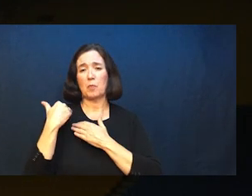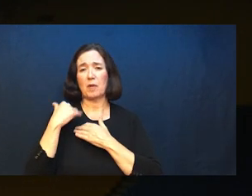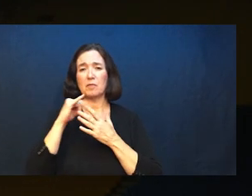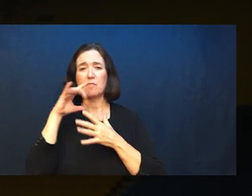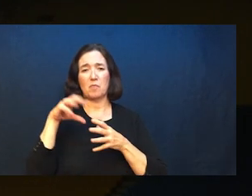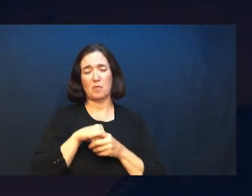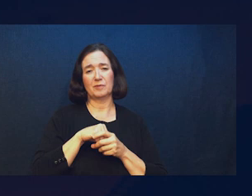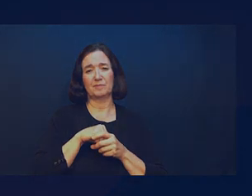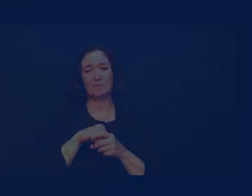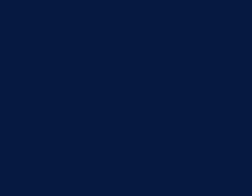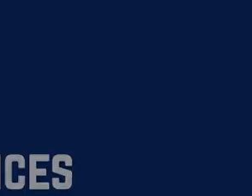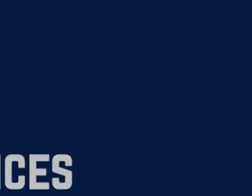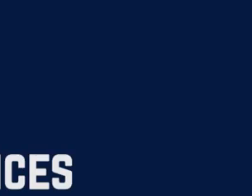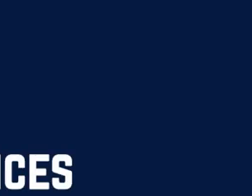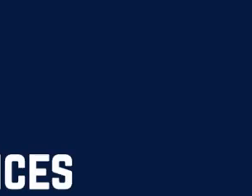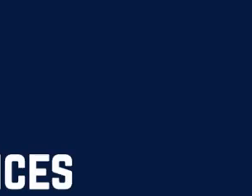Baccalaureate Degrees.